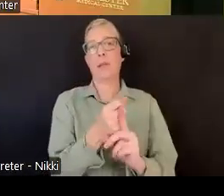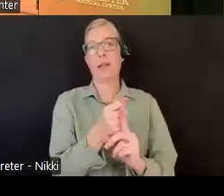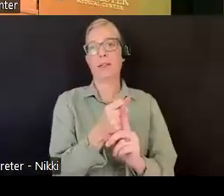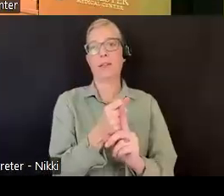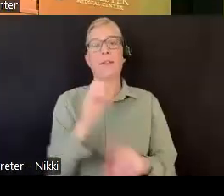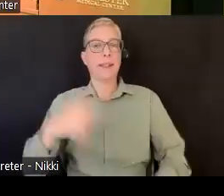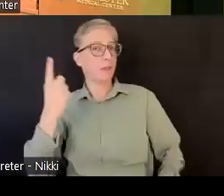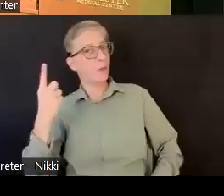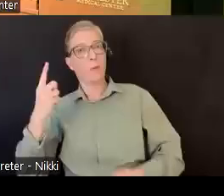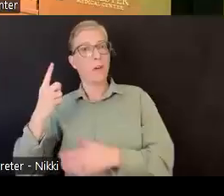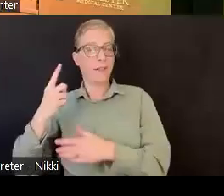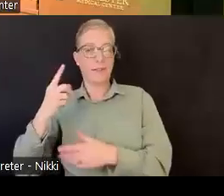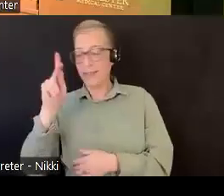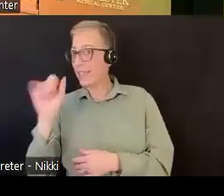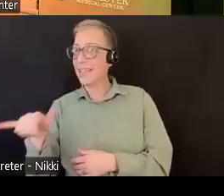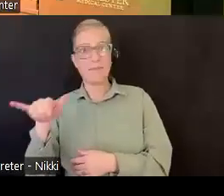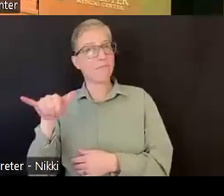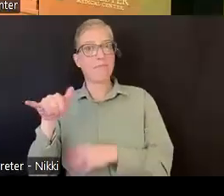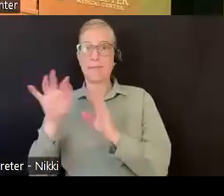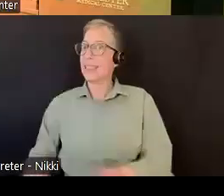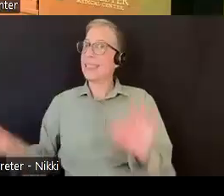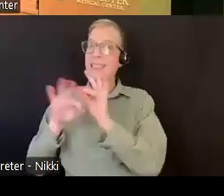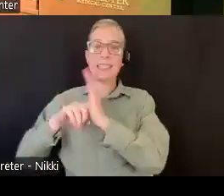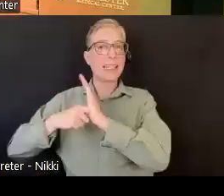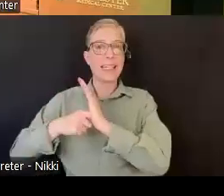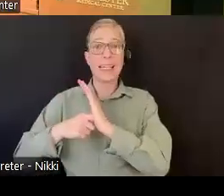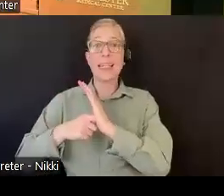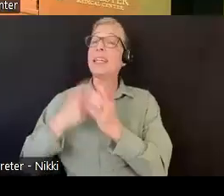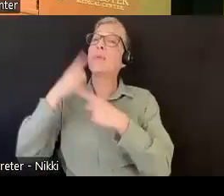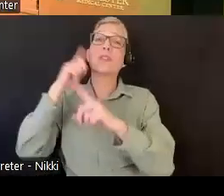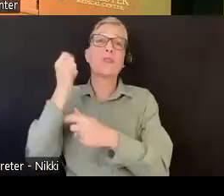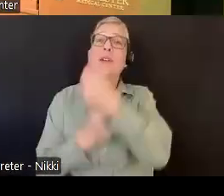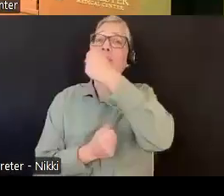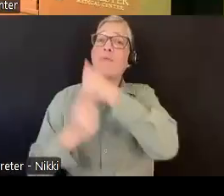works for elderly people, it works for middle-aged people, it works for young people. And I think